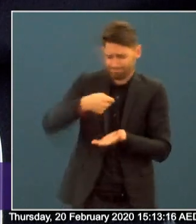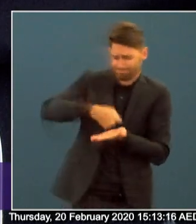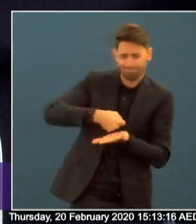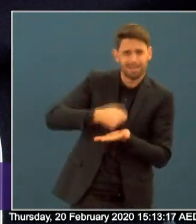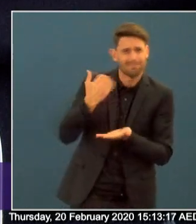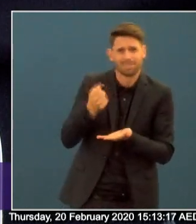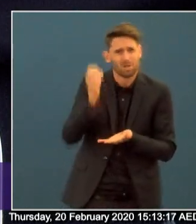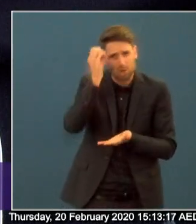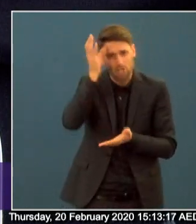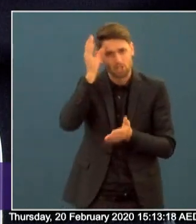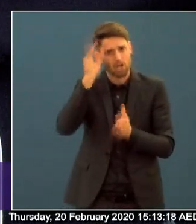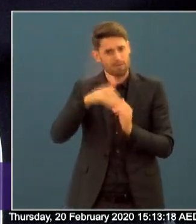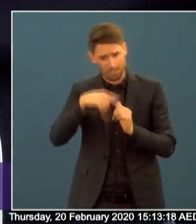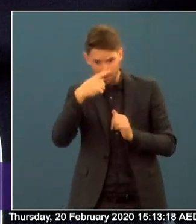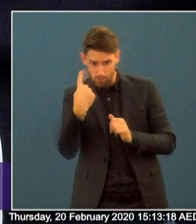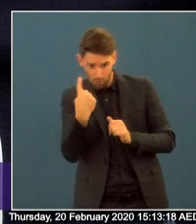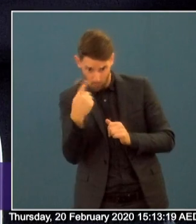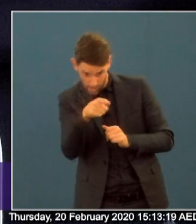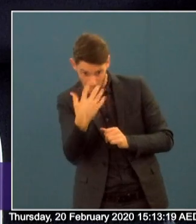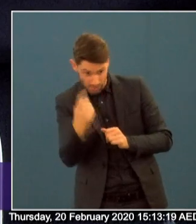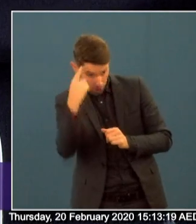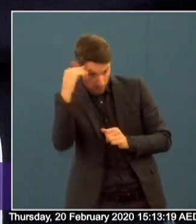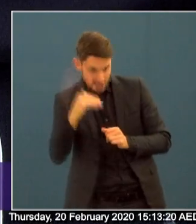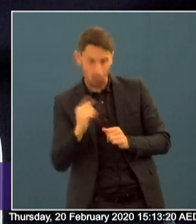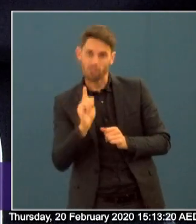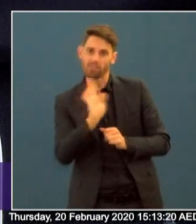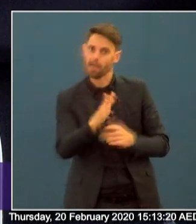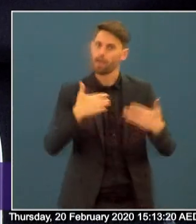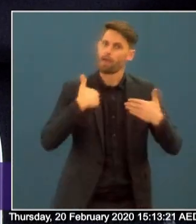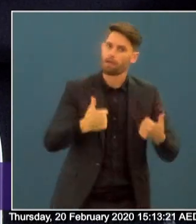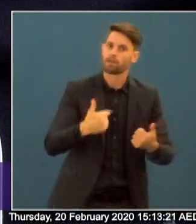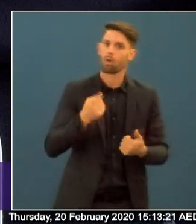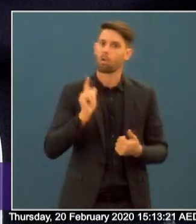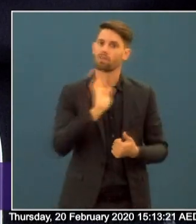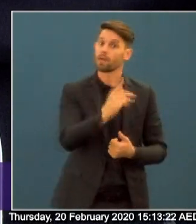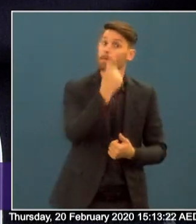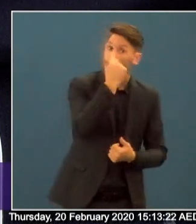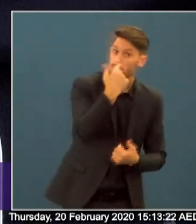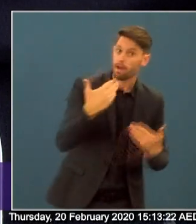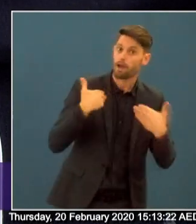of the health needs of people with intellectual disability. And there ought to be a higher level of training and skills for those who